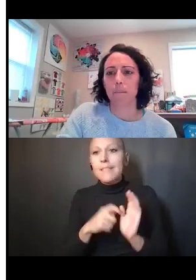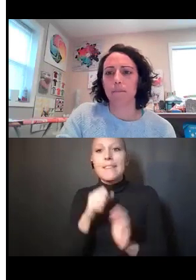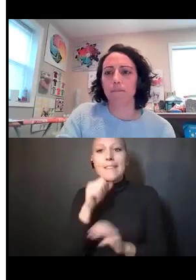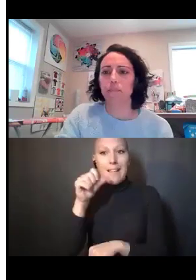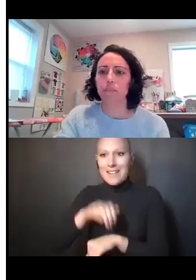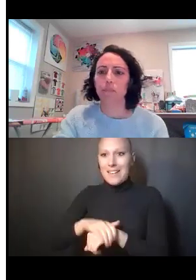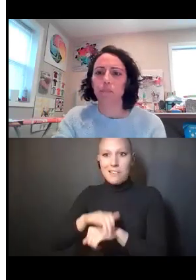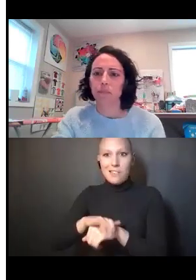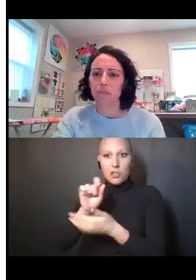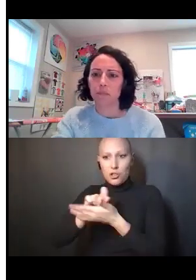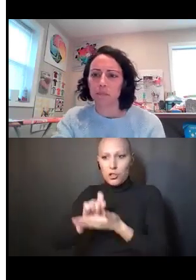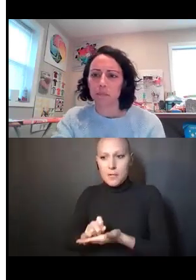Kristin Ta: Yeah.